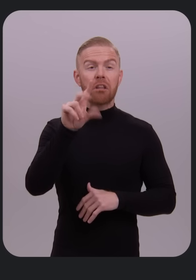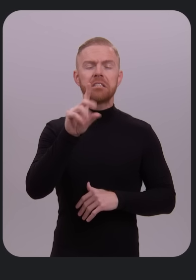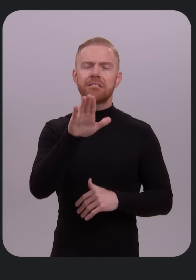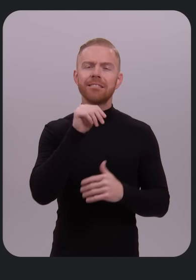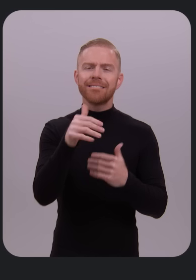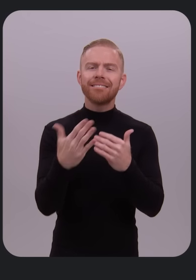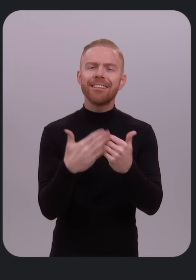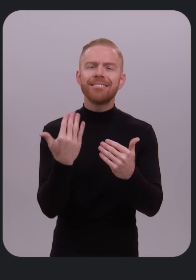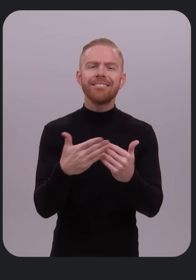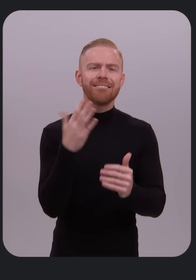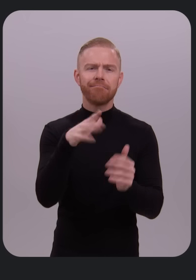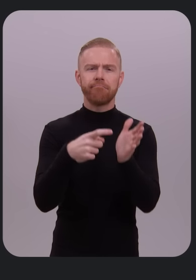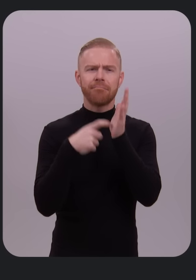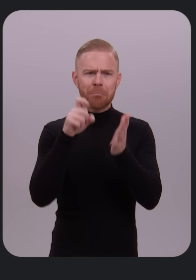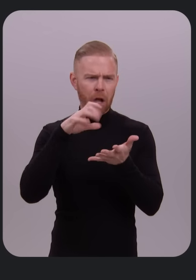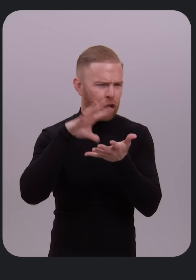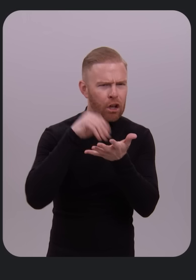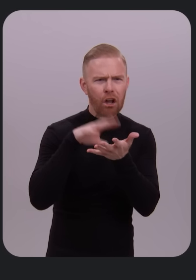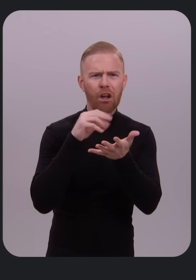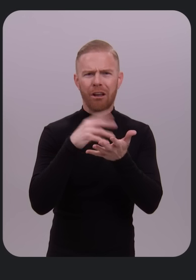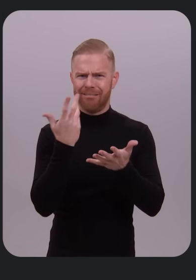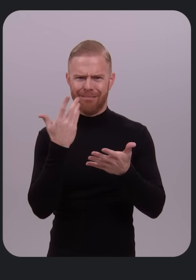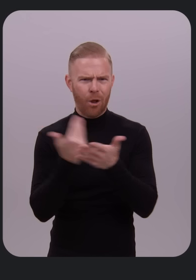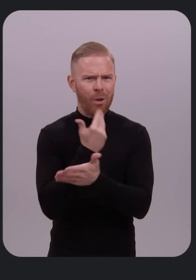It requires learning about all kinds of new things--